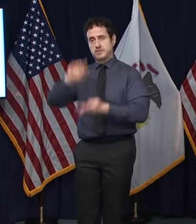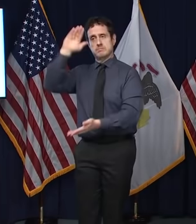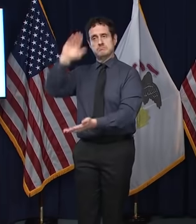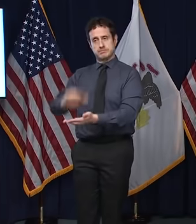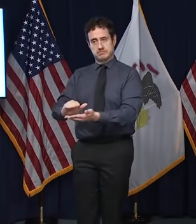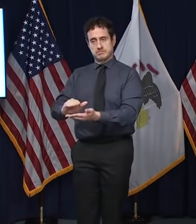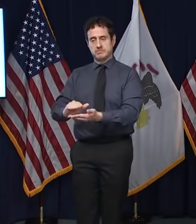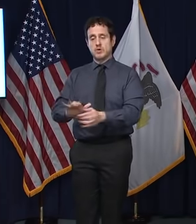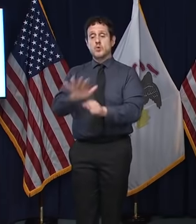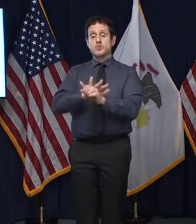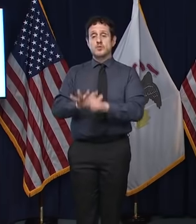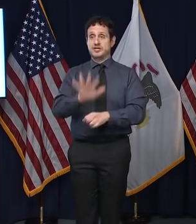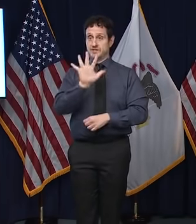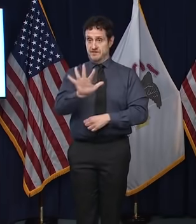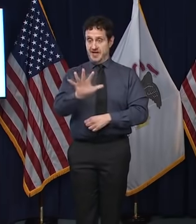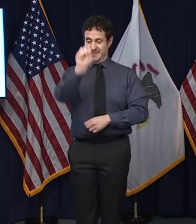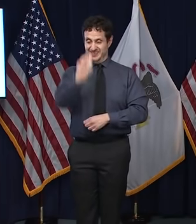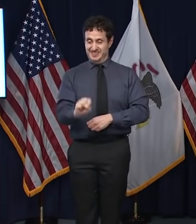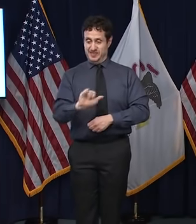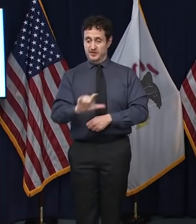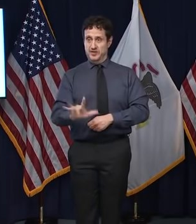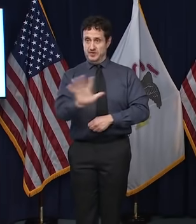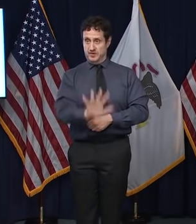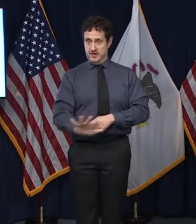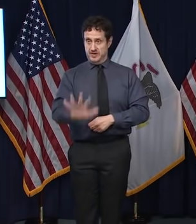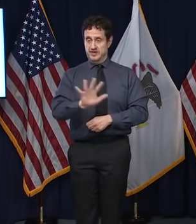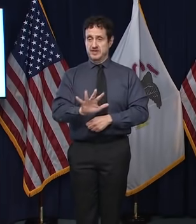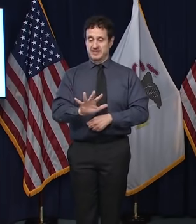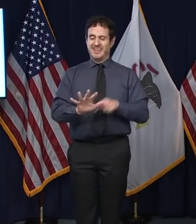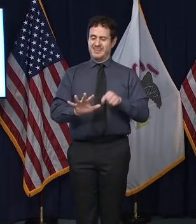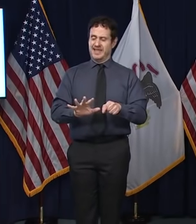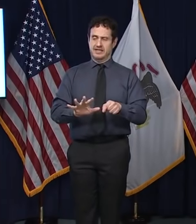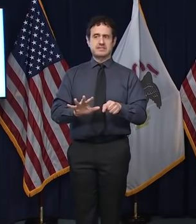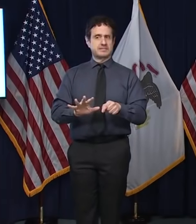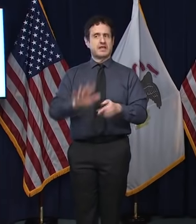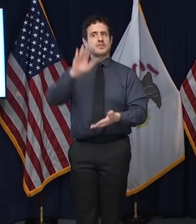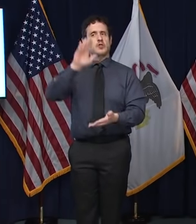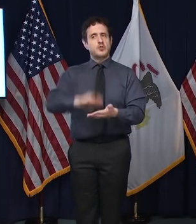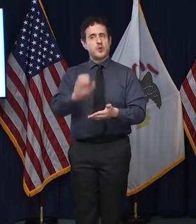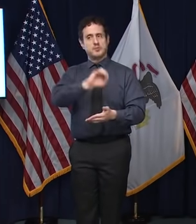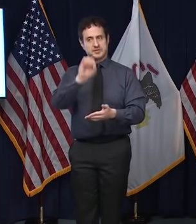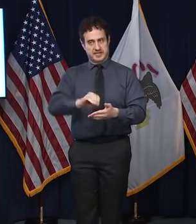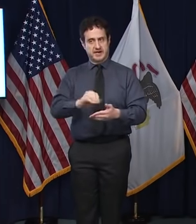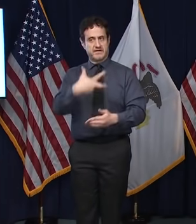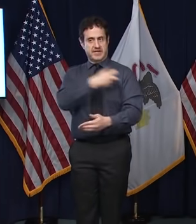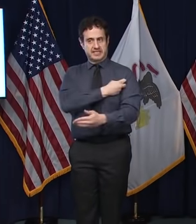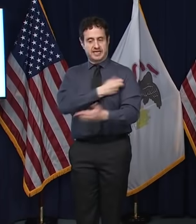vaccination rates are the